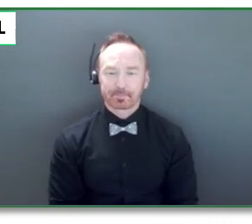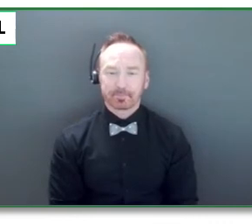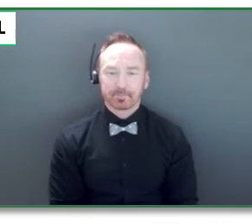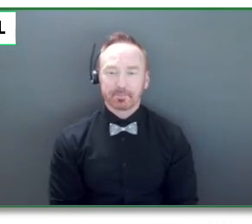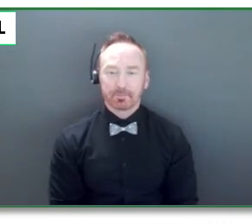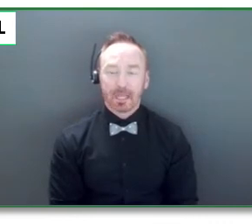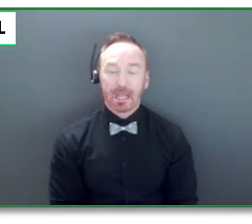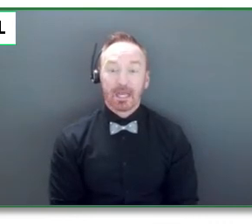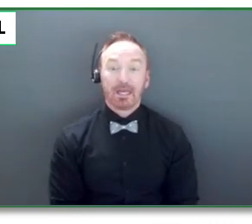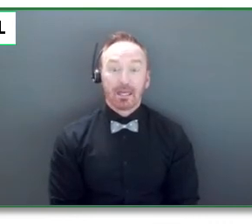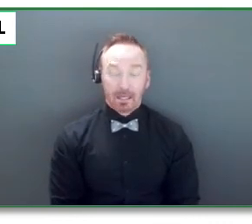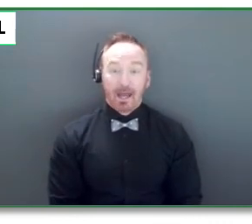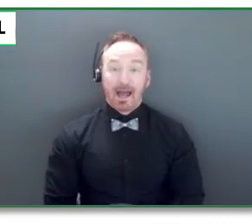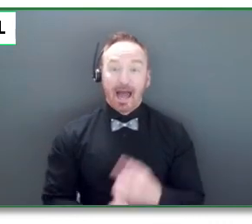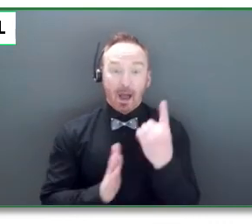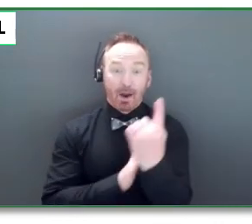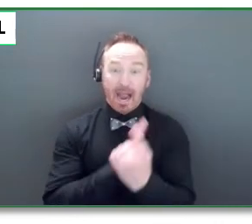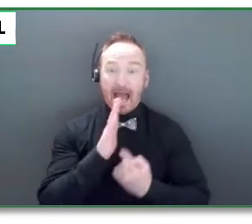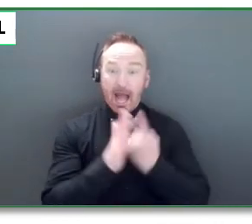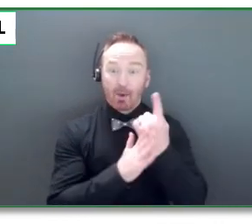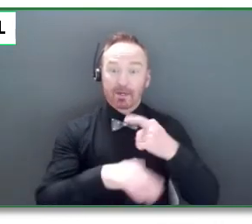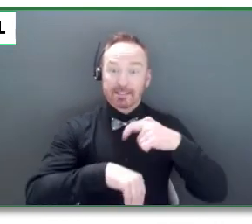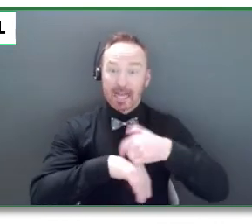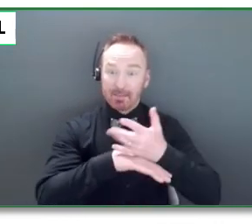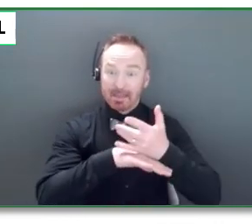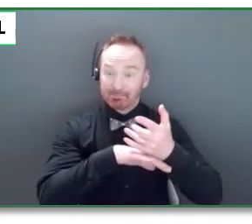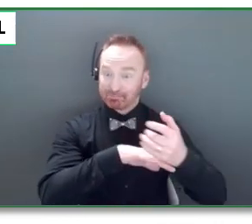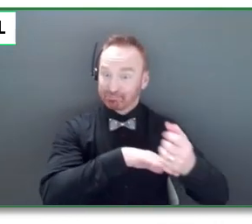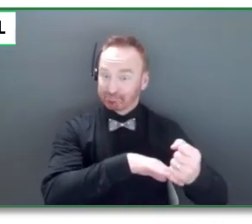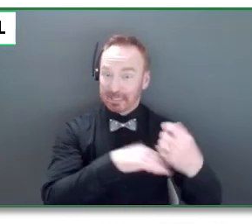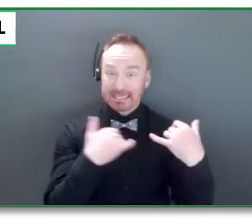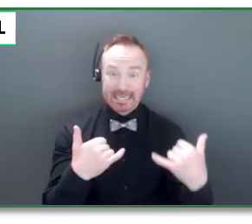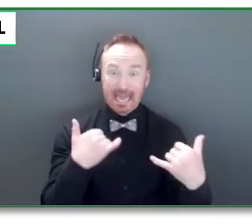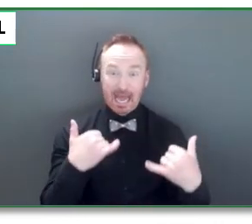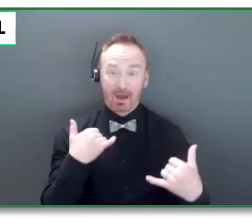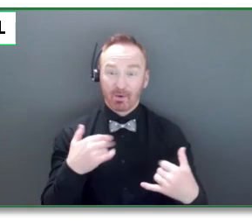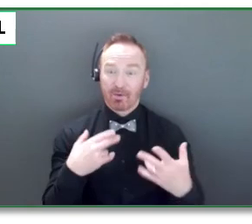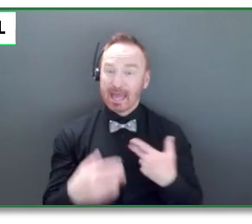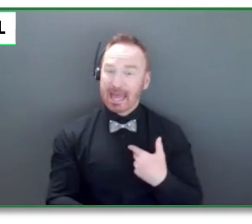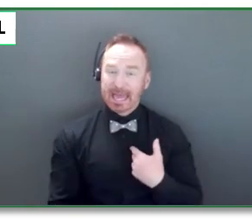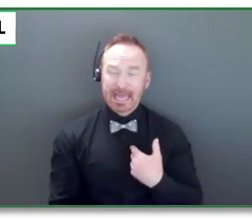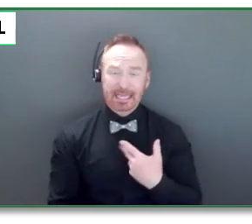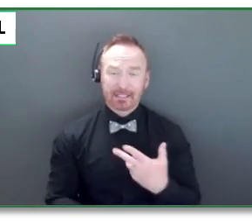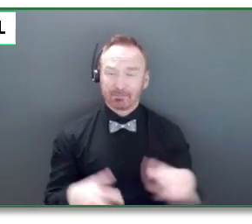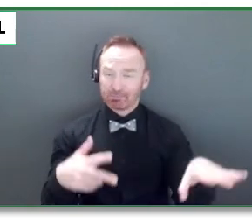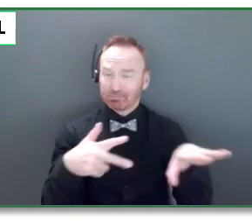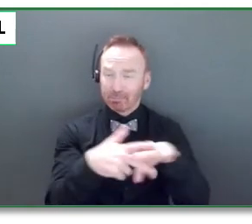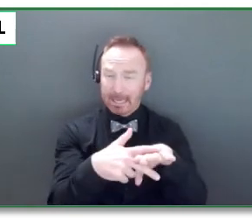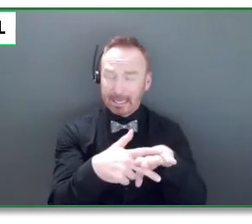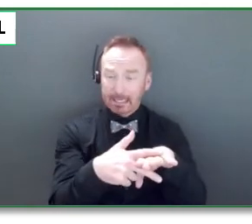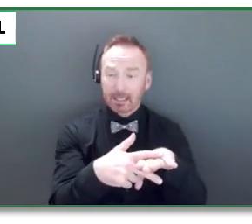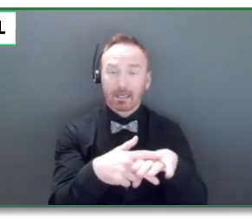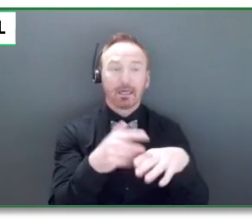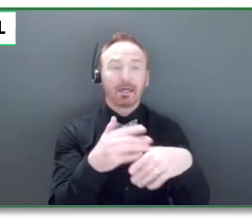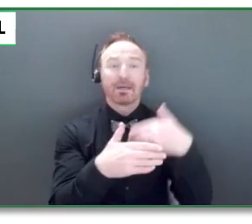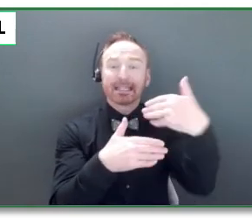of this hour. Uh we will now take a short break our next session starts